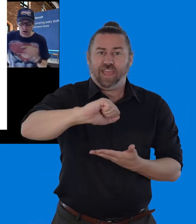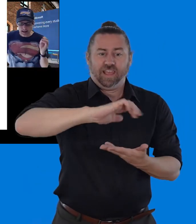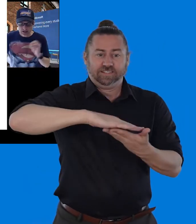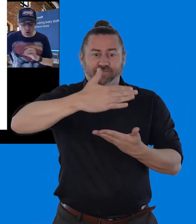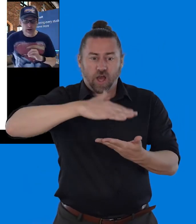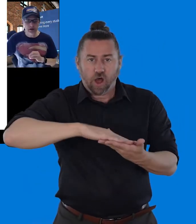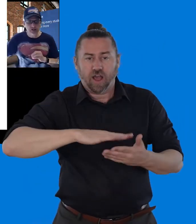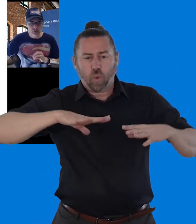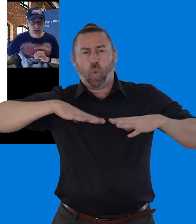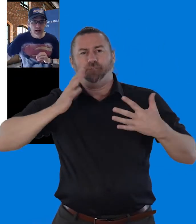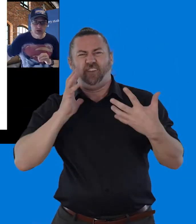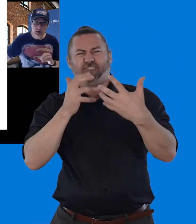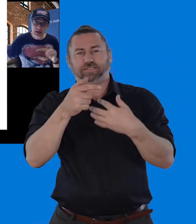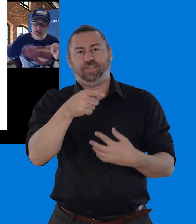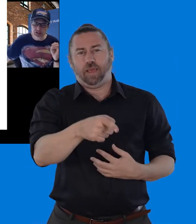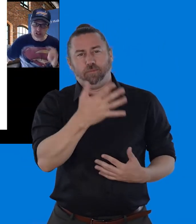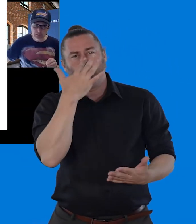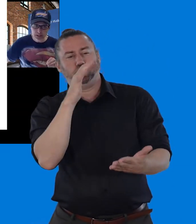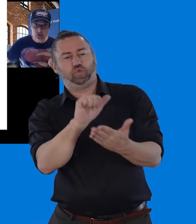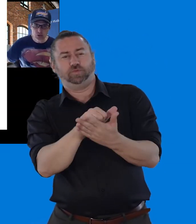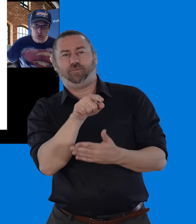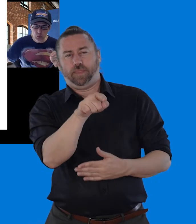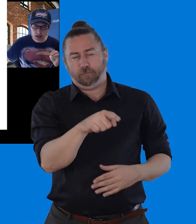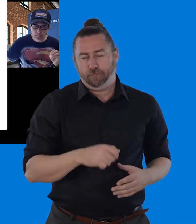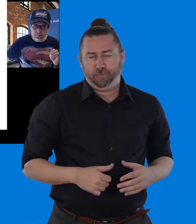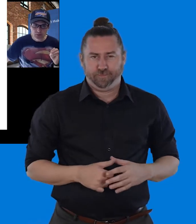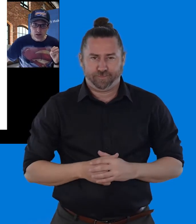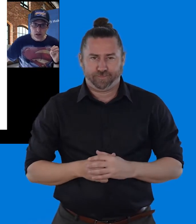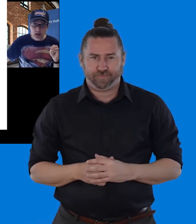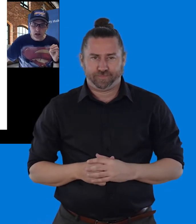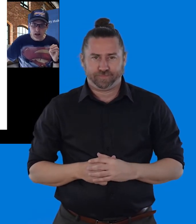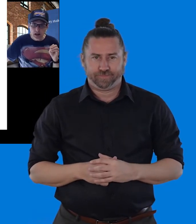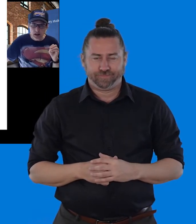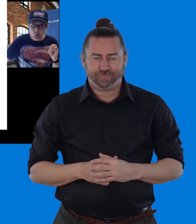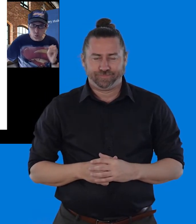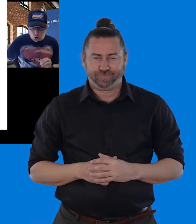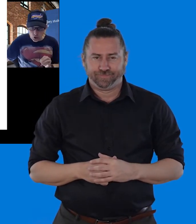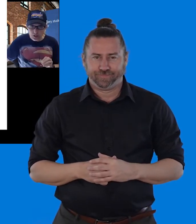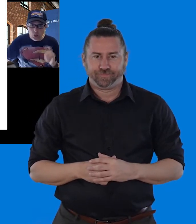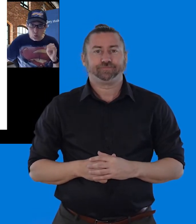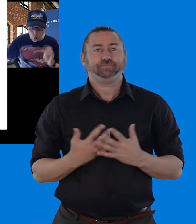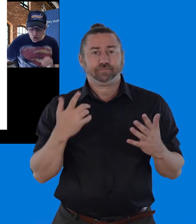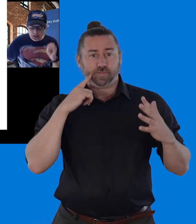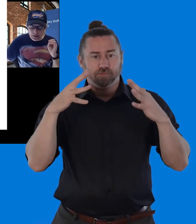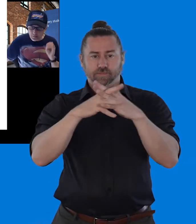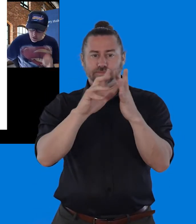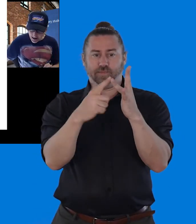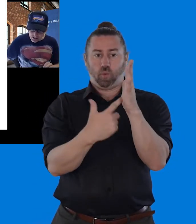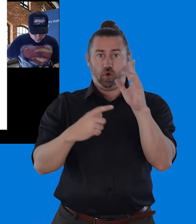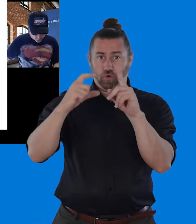OK, so what we're going to do now is we're going to jump into Word, Word in the browser.